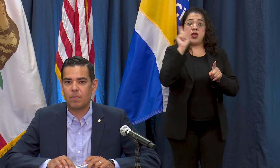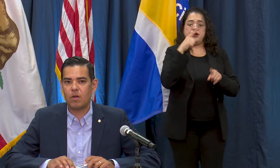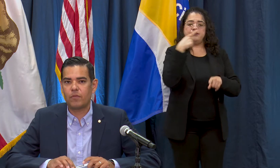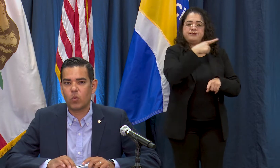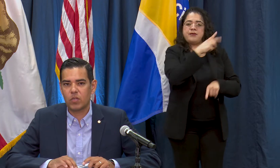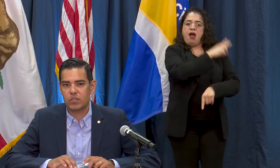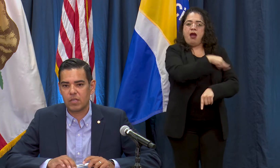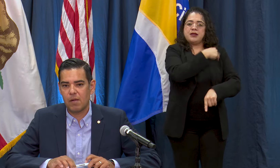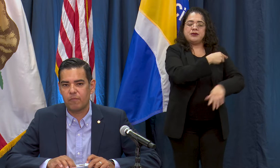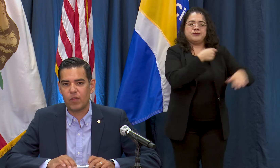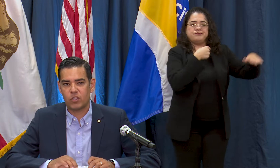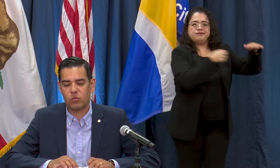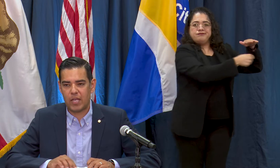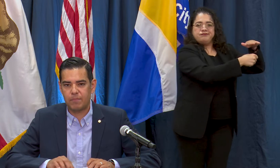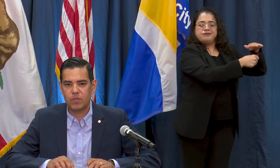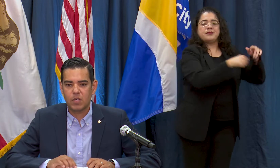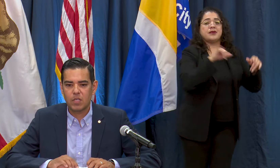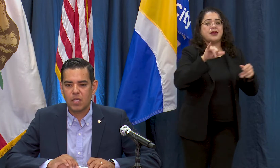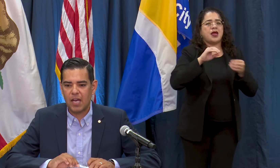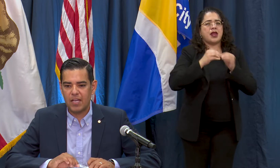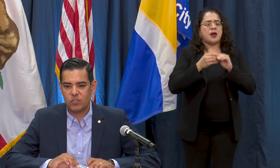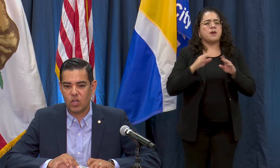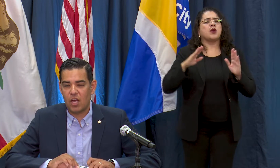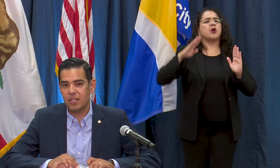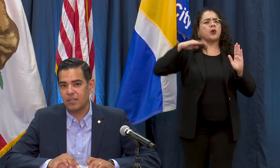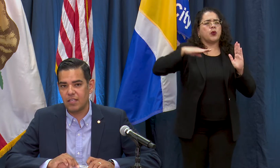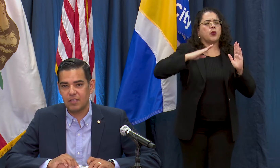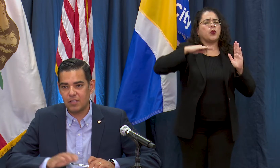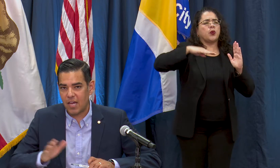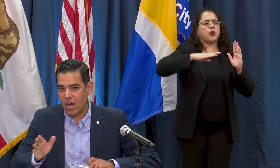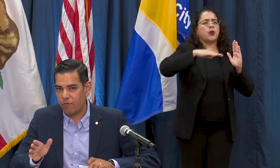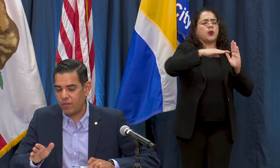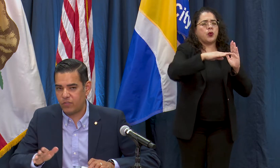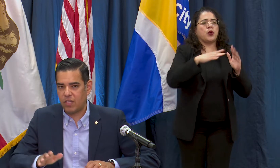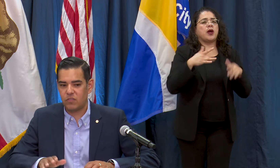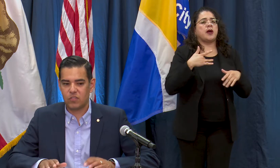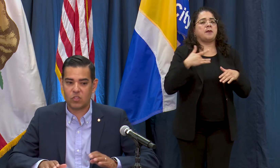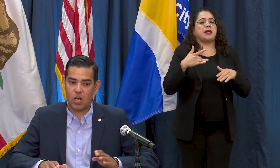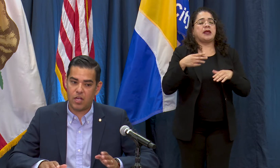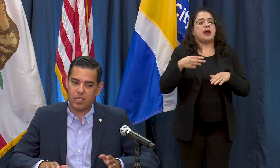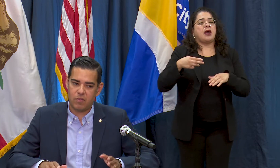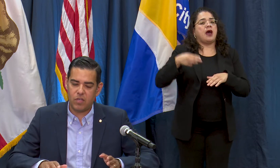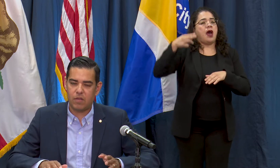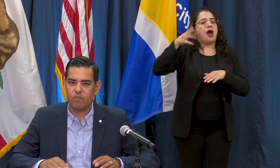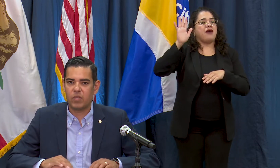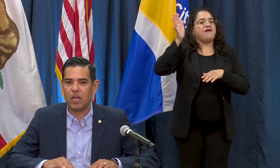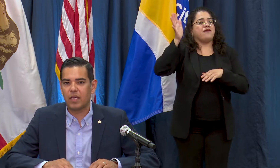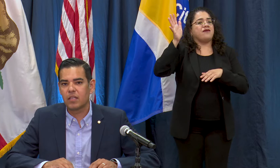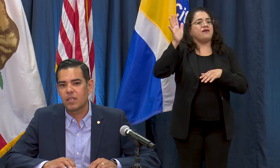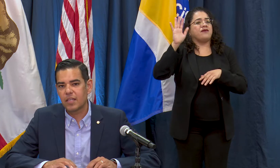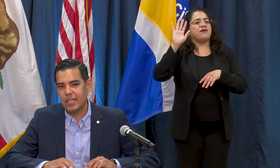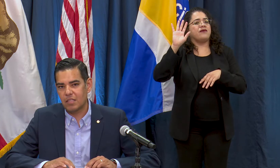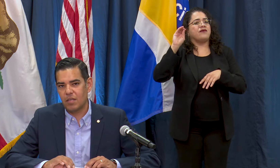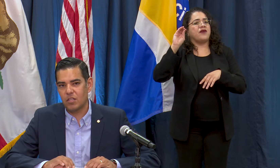of course fluctuate. It's gone in the higher 50's, it's gone in the